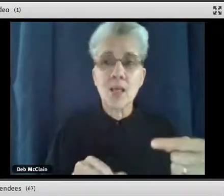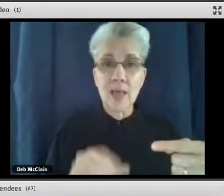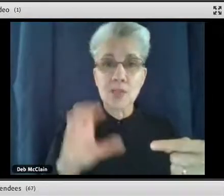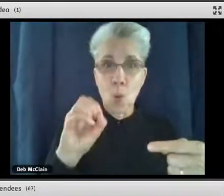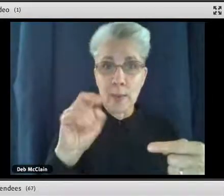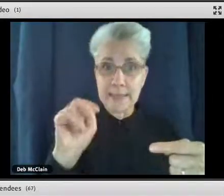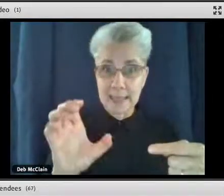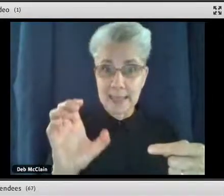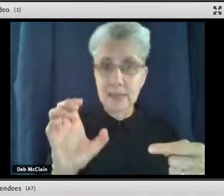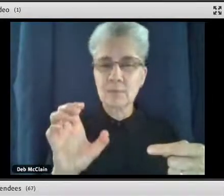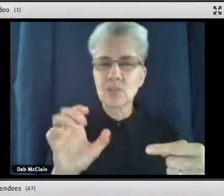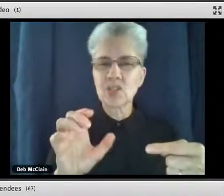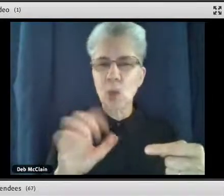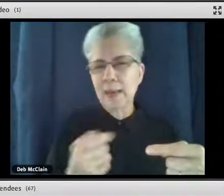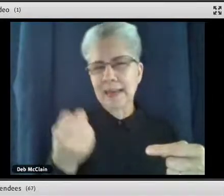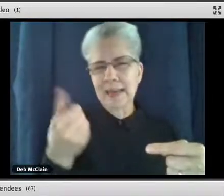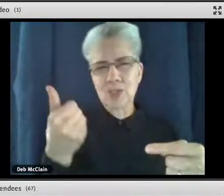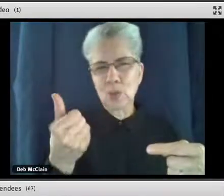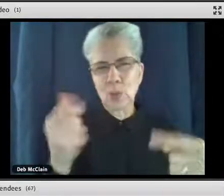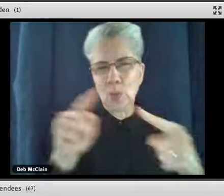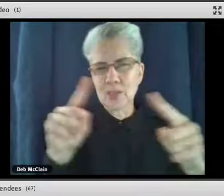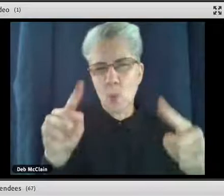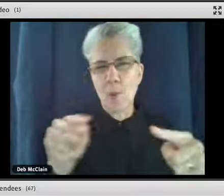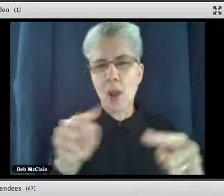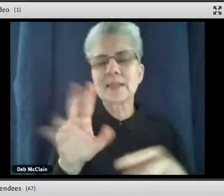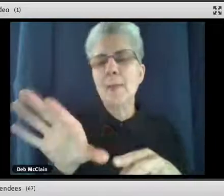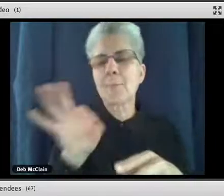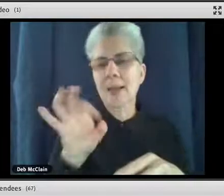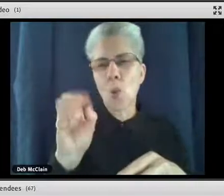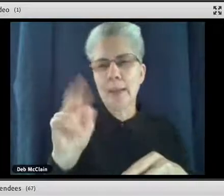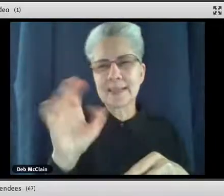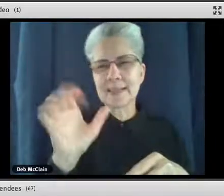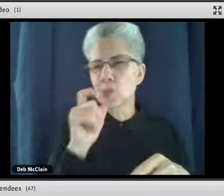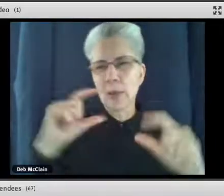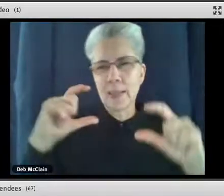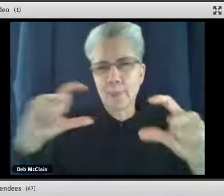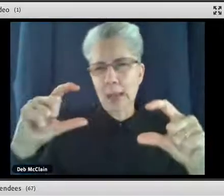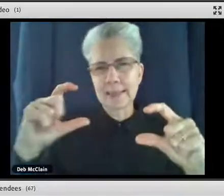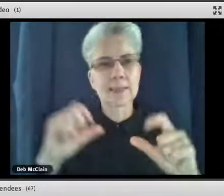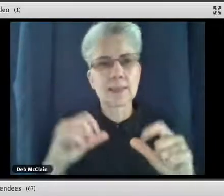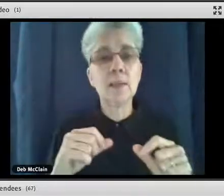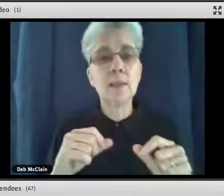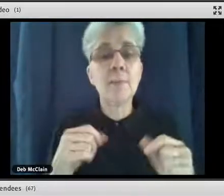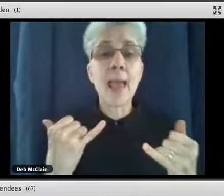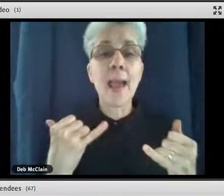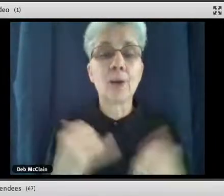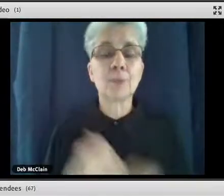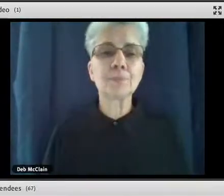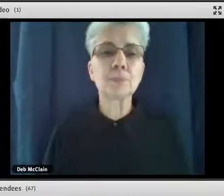in this case, the province Ontario, which is onc, so we can just exclude the square brackets and just choose onc.